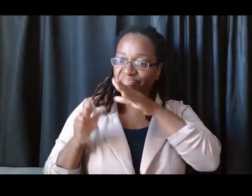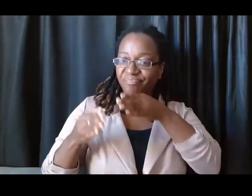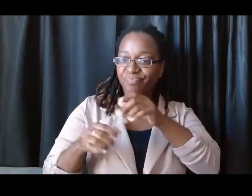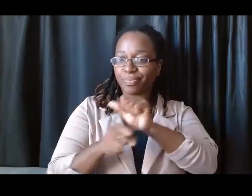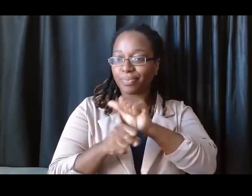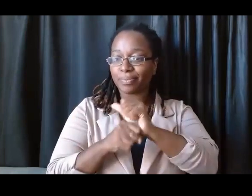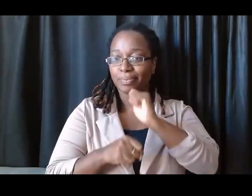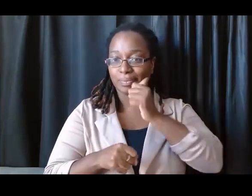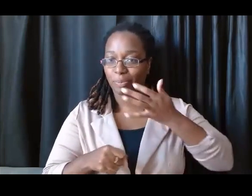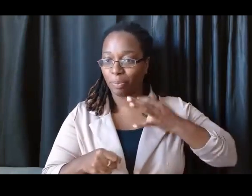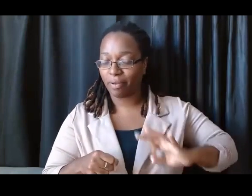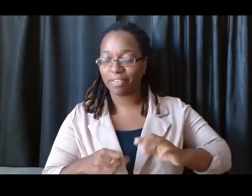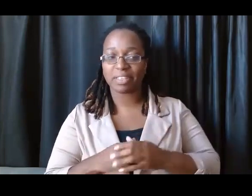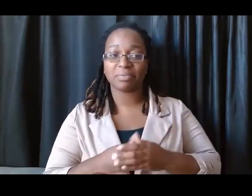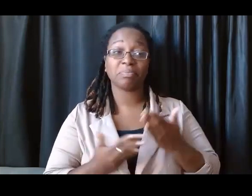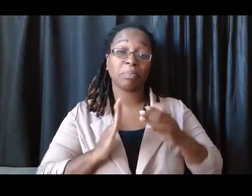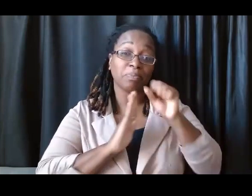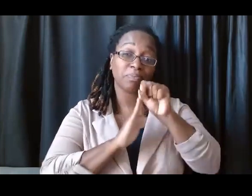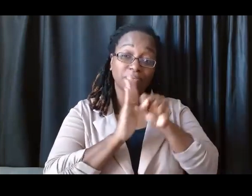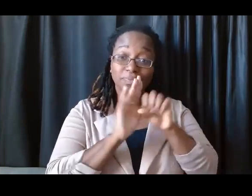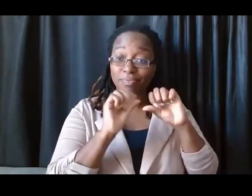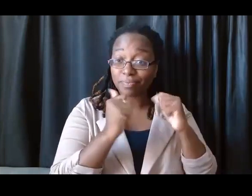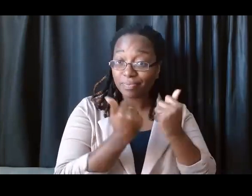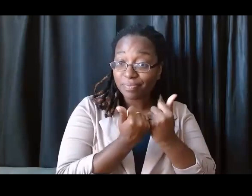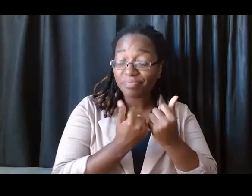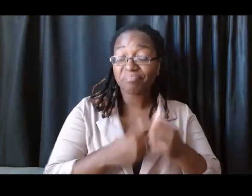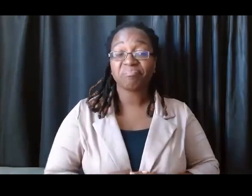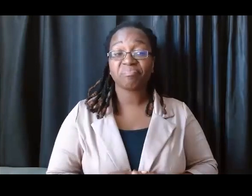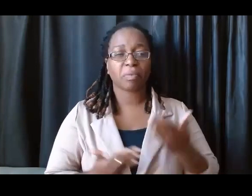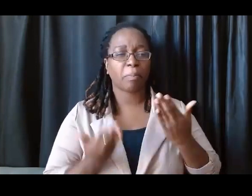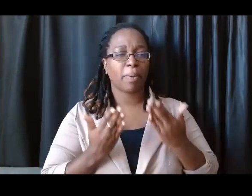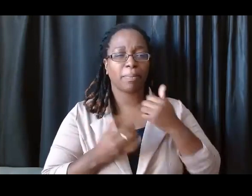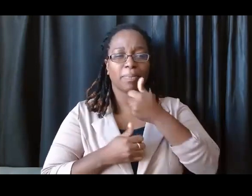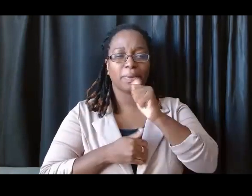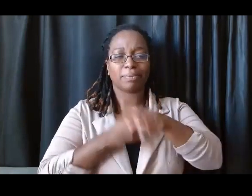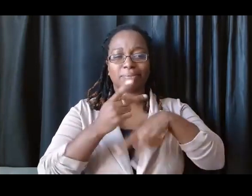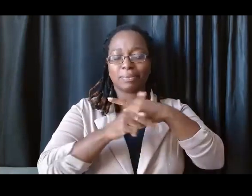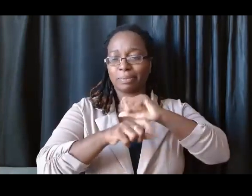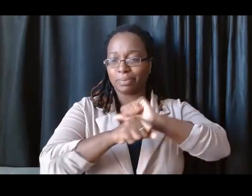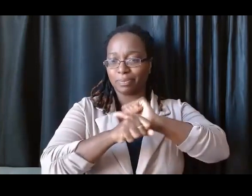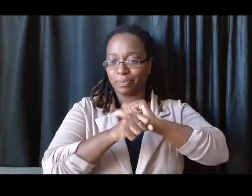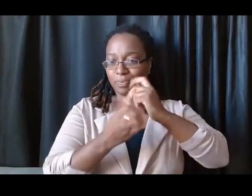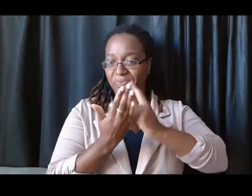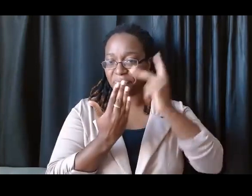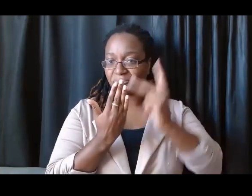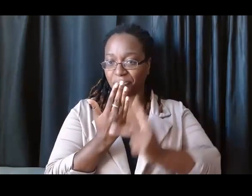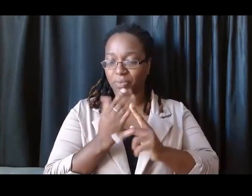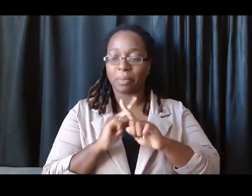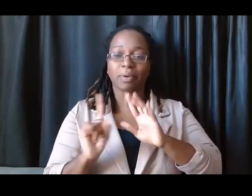a state agency or some type of an employment program. And they specialize in understanding